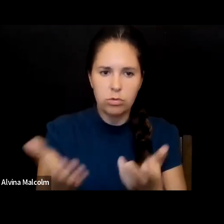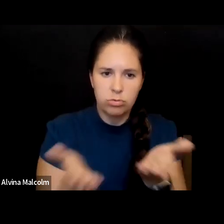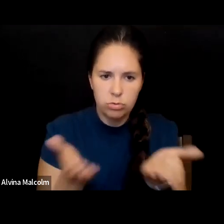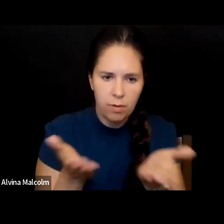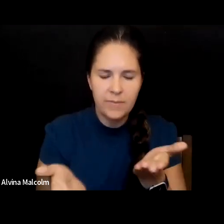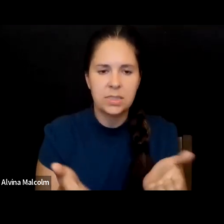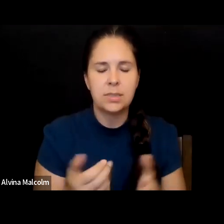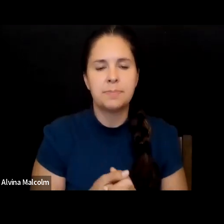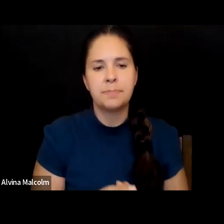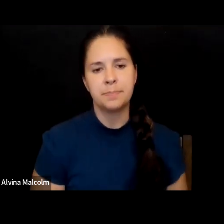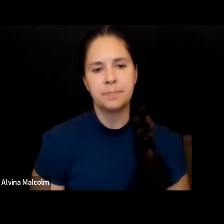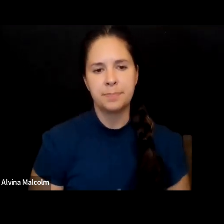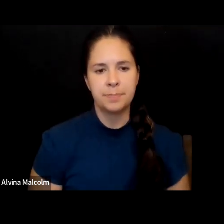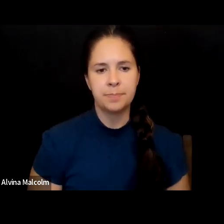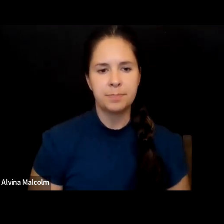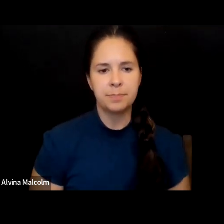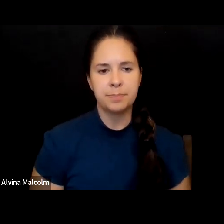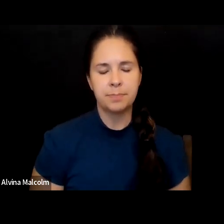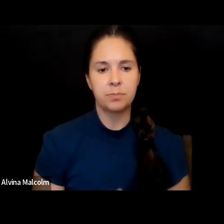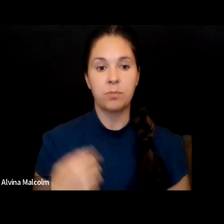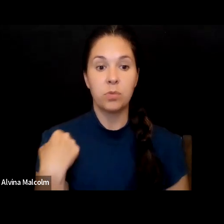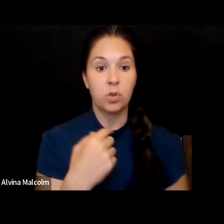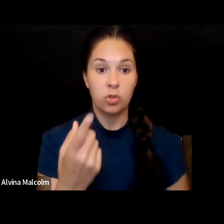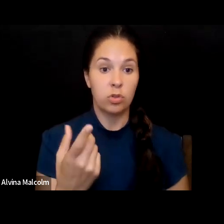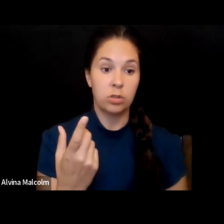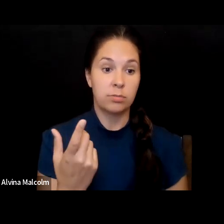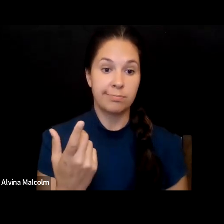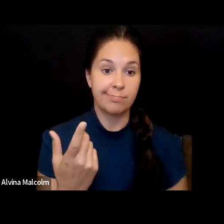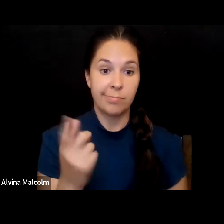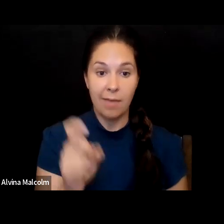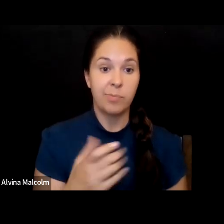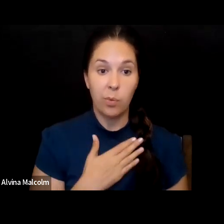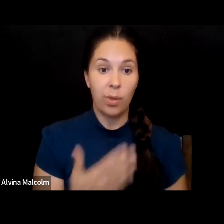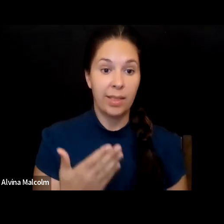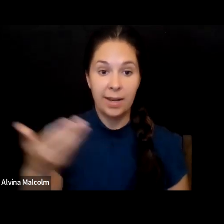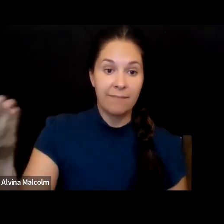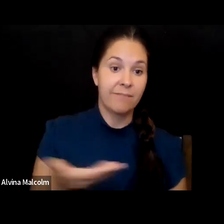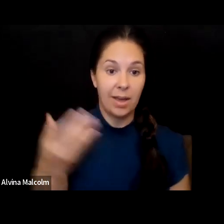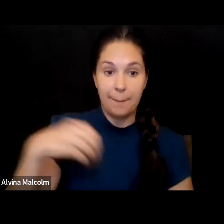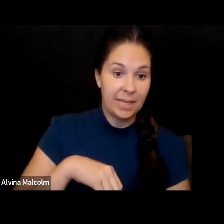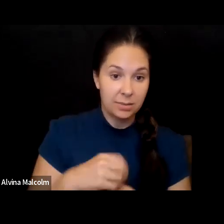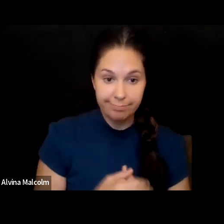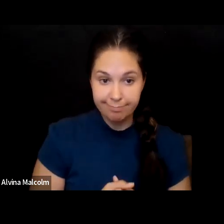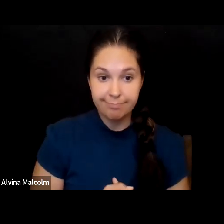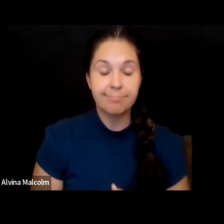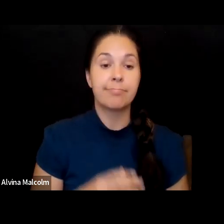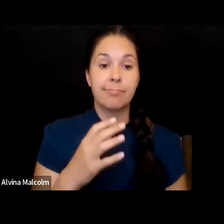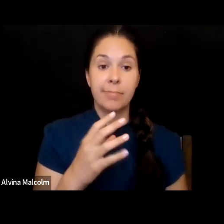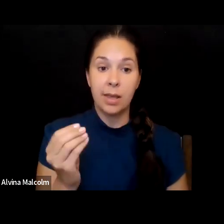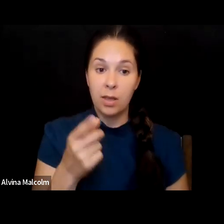and interpreters and just the entire -- what the CILs do, the whole wraparound